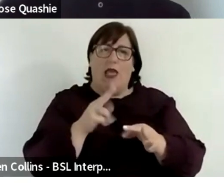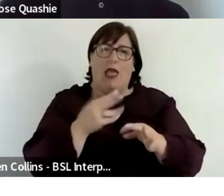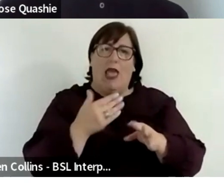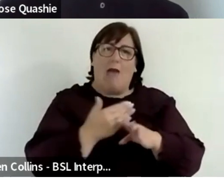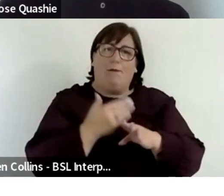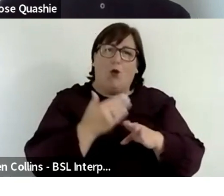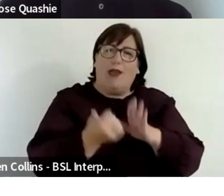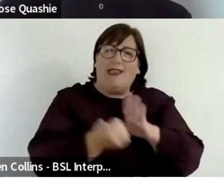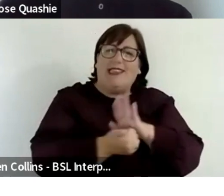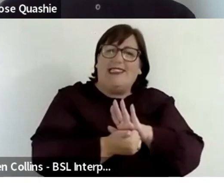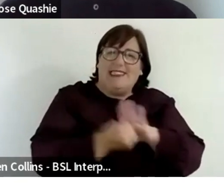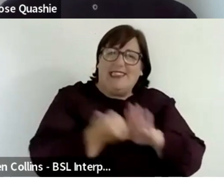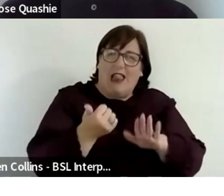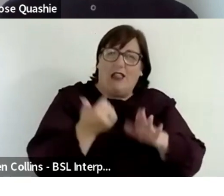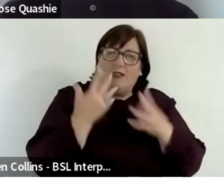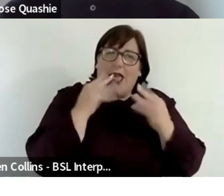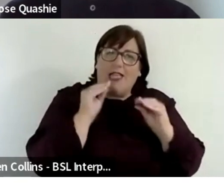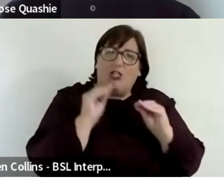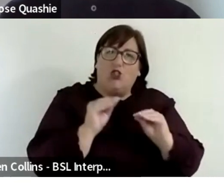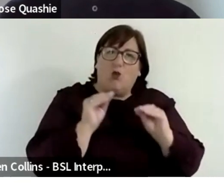That has four key priorities.